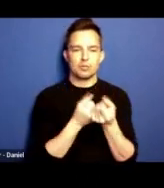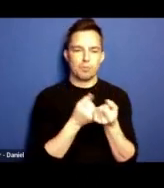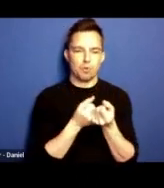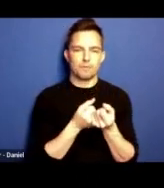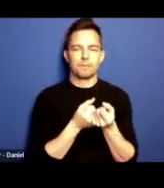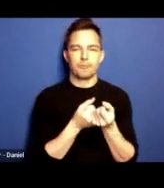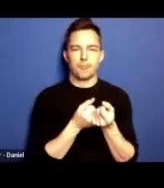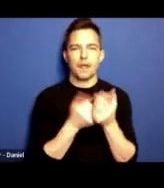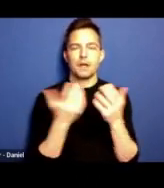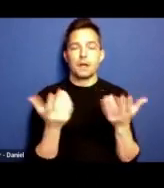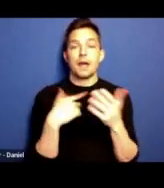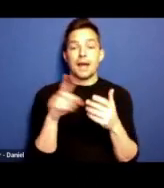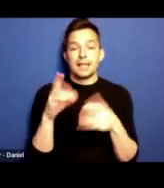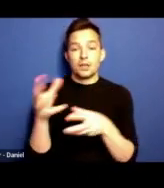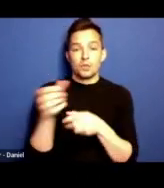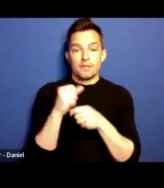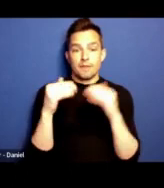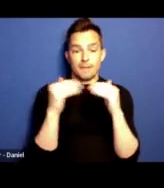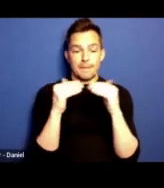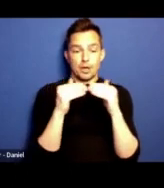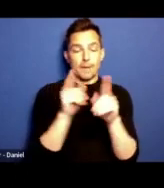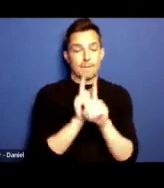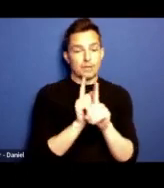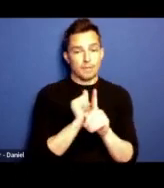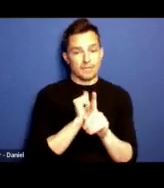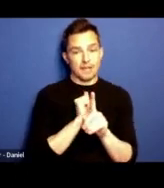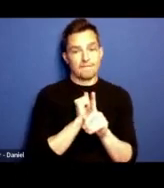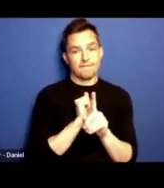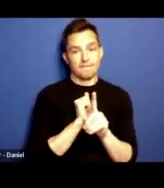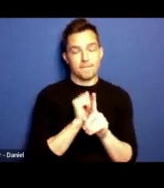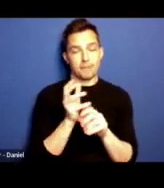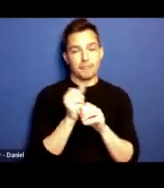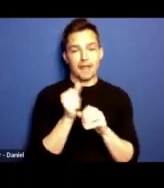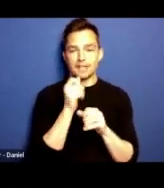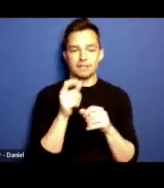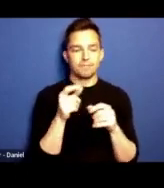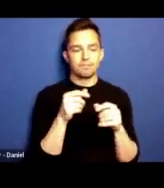So I did receive peer mentoring. I didn't make my way to brain injury rehab until it was about